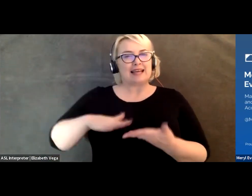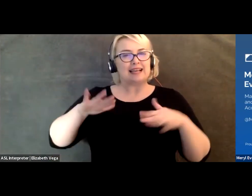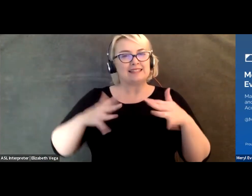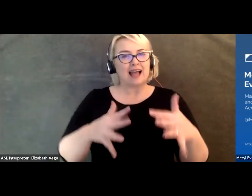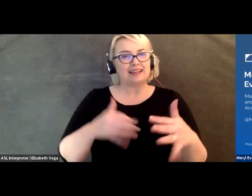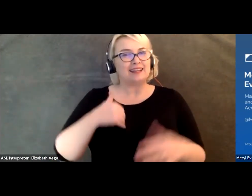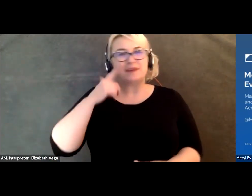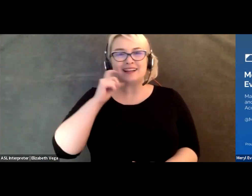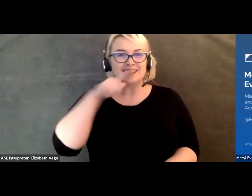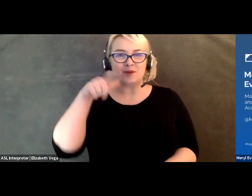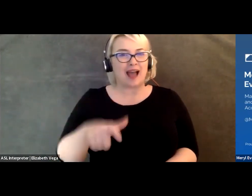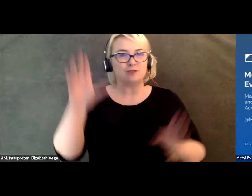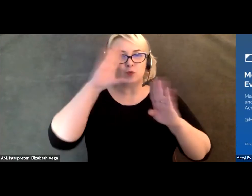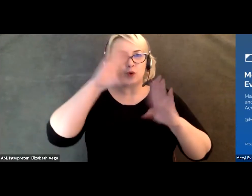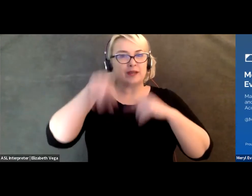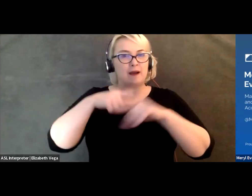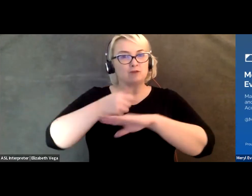about transportation and getting around.